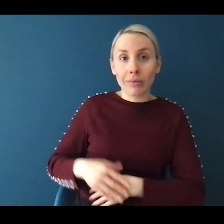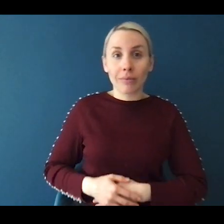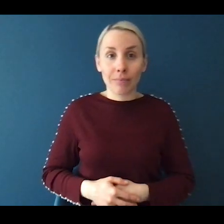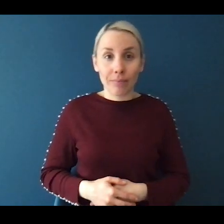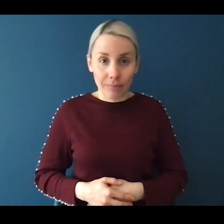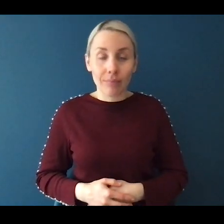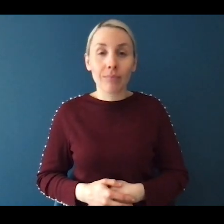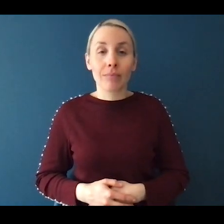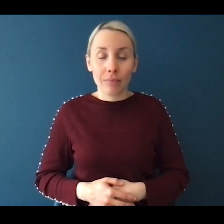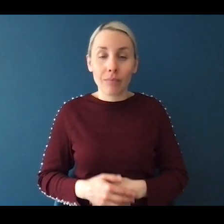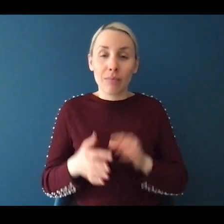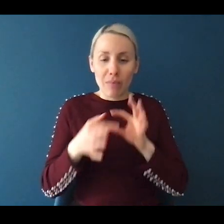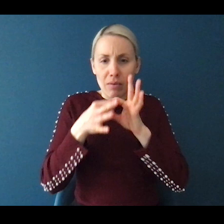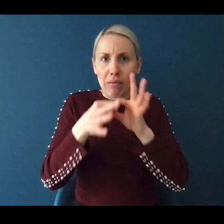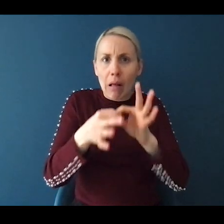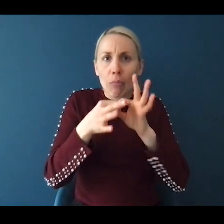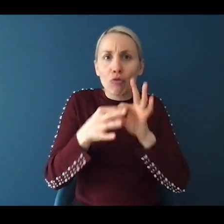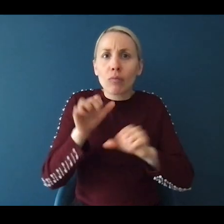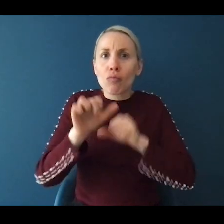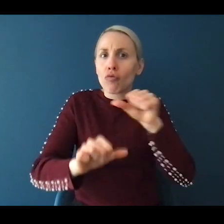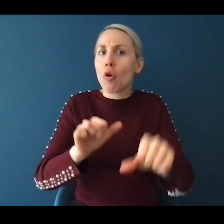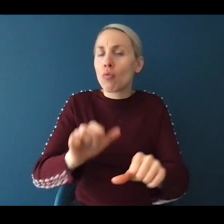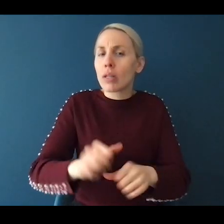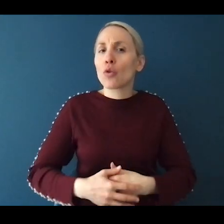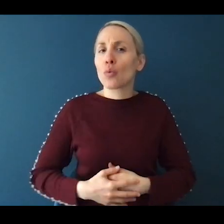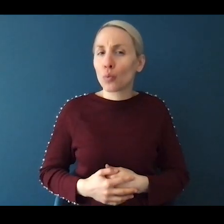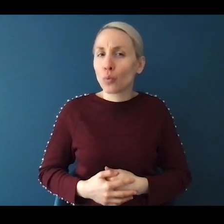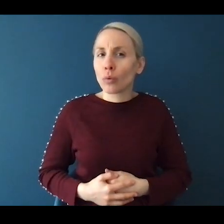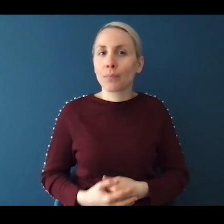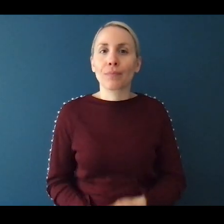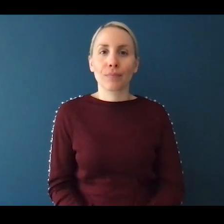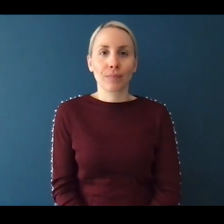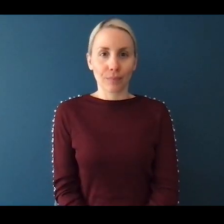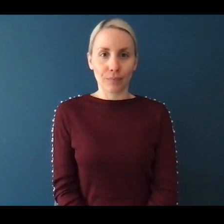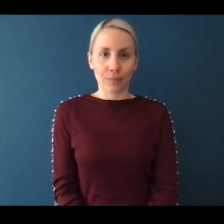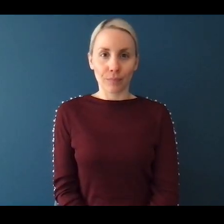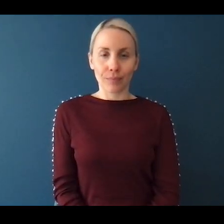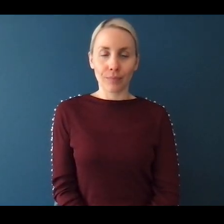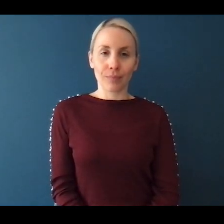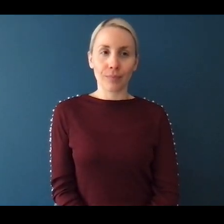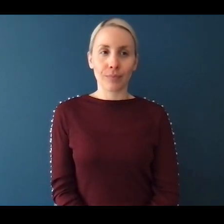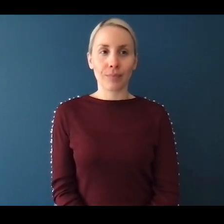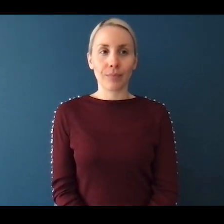with more people and having more of this kind of collaborative process.